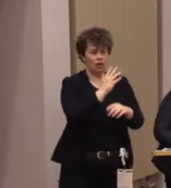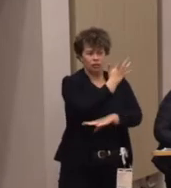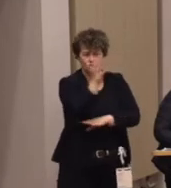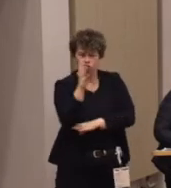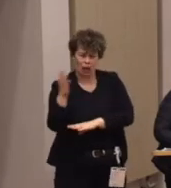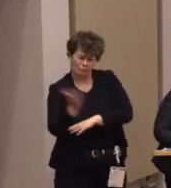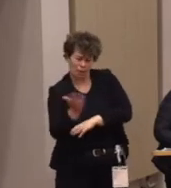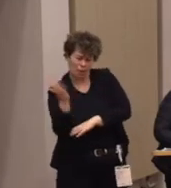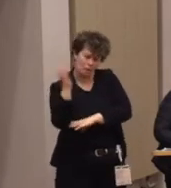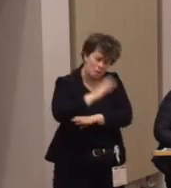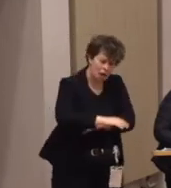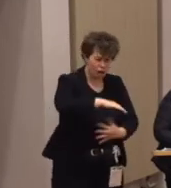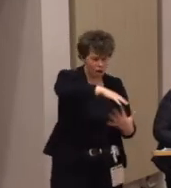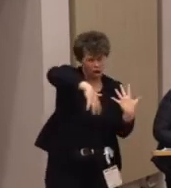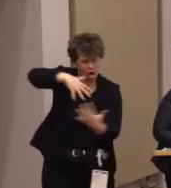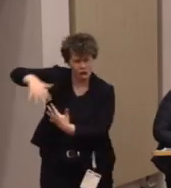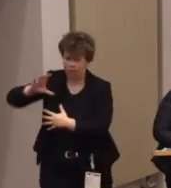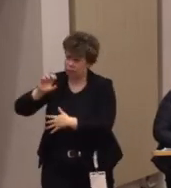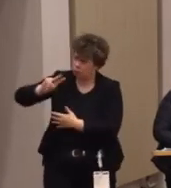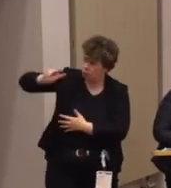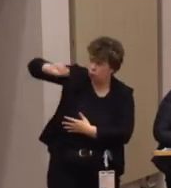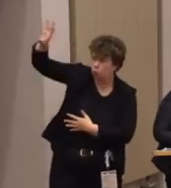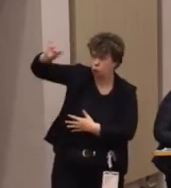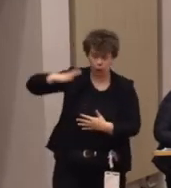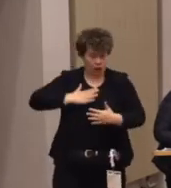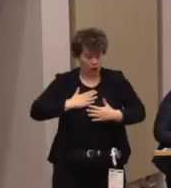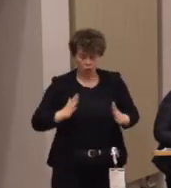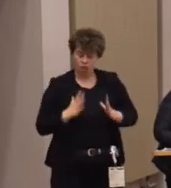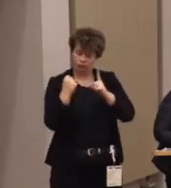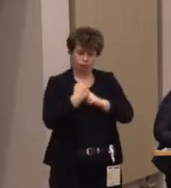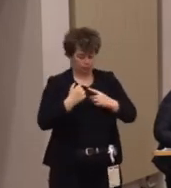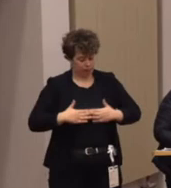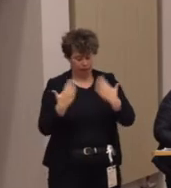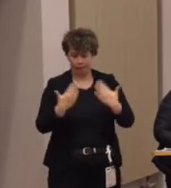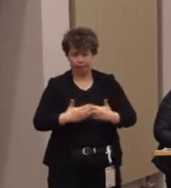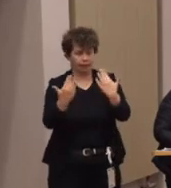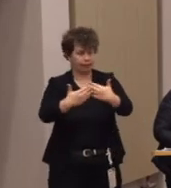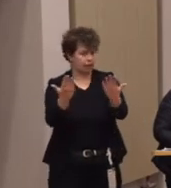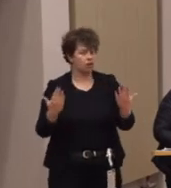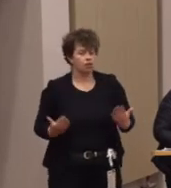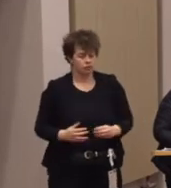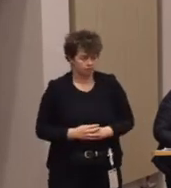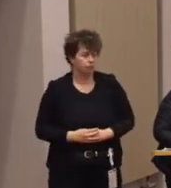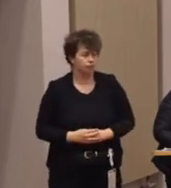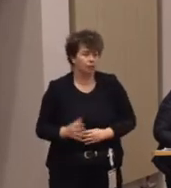and realities. I will be sharing some of the experiences by indigenous women and girls